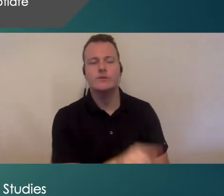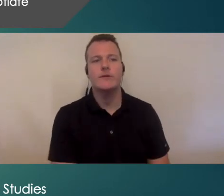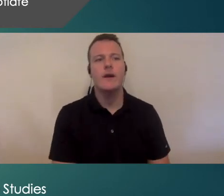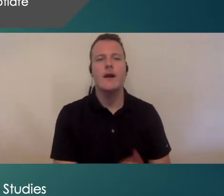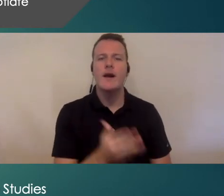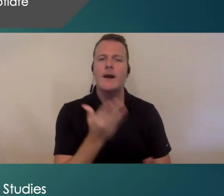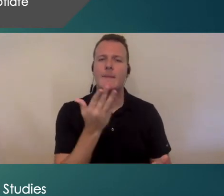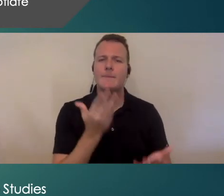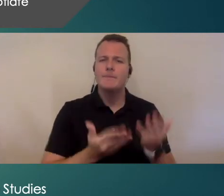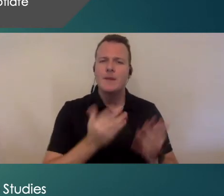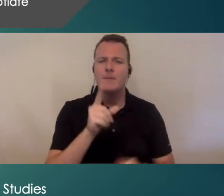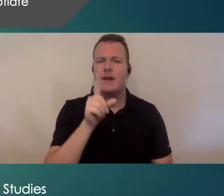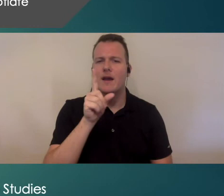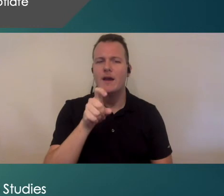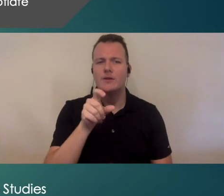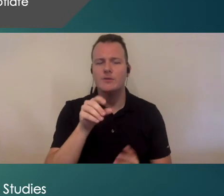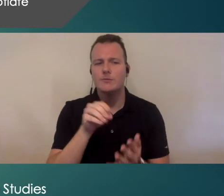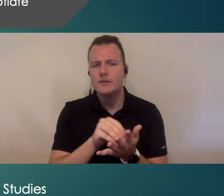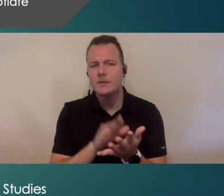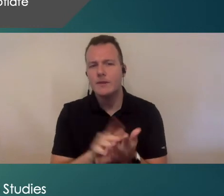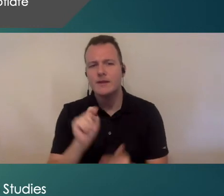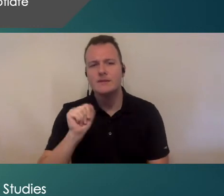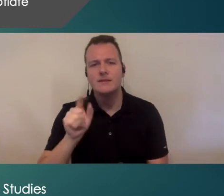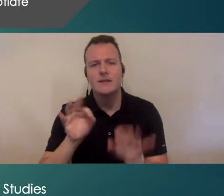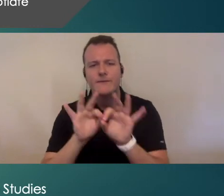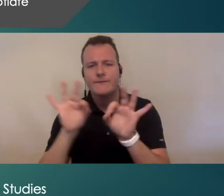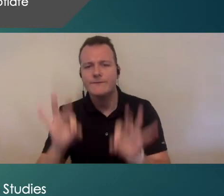know, 'I might have had to put that down on my tax forms and I'd be happy to